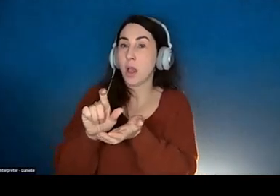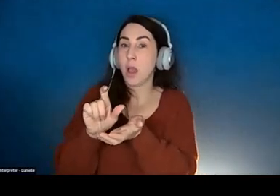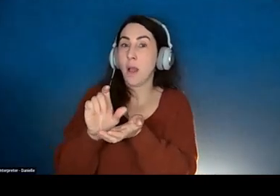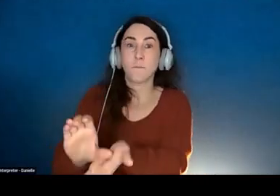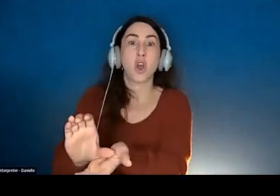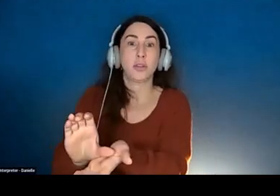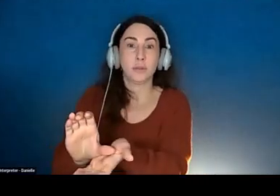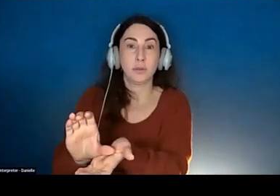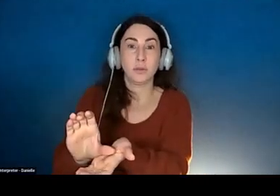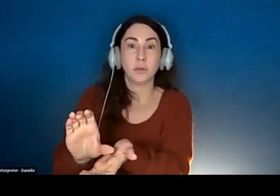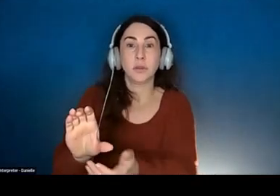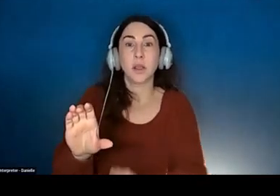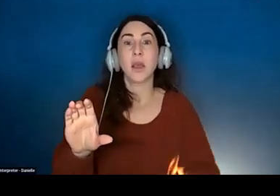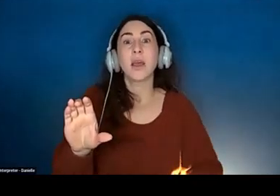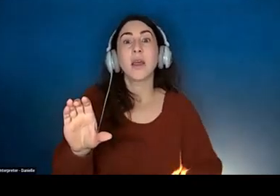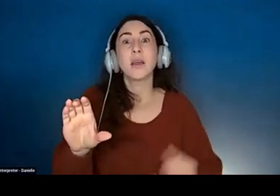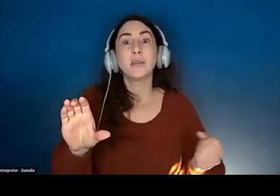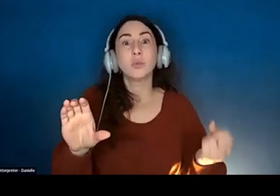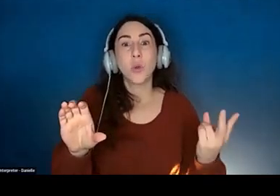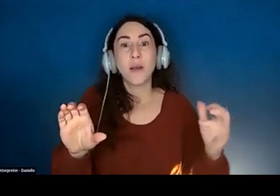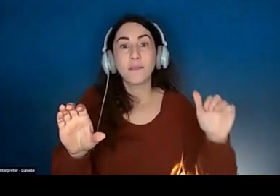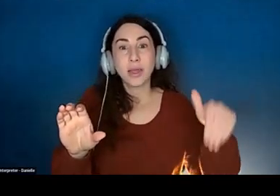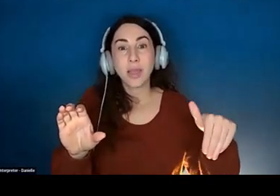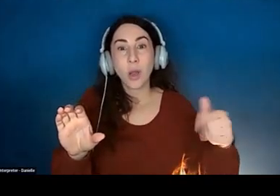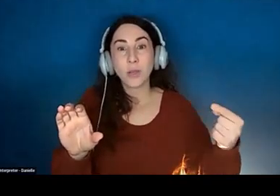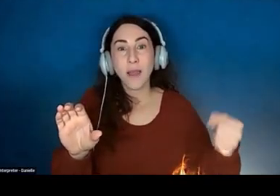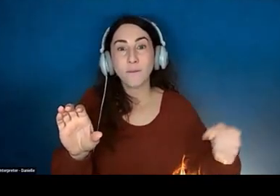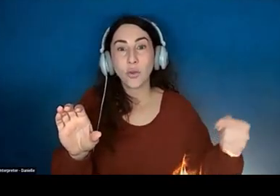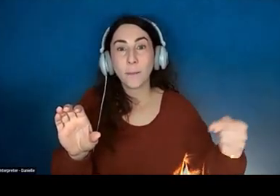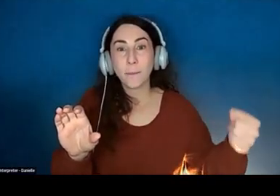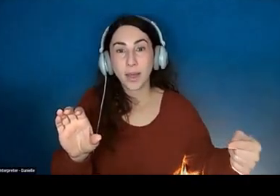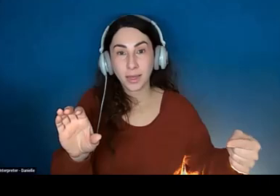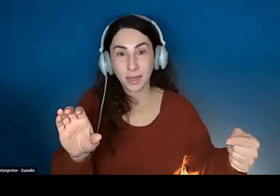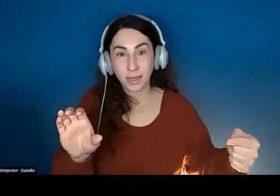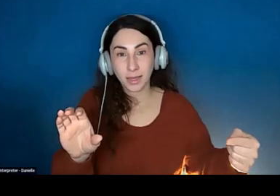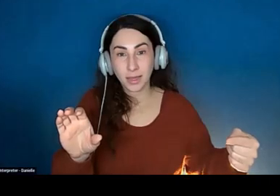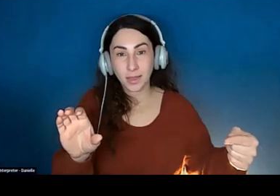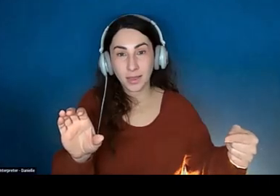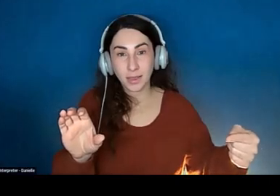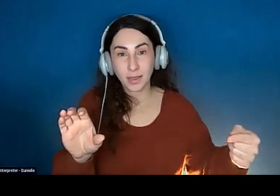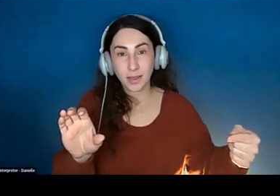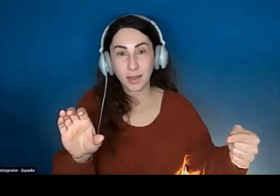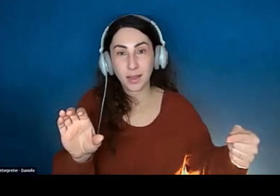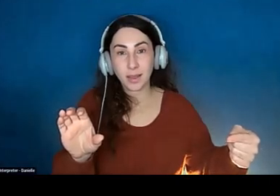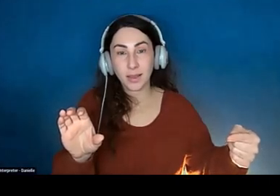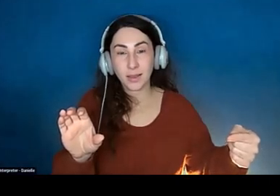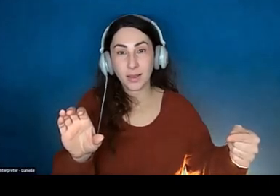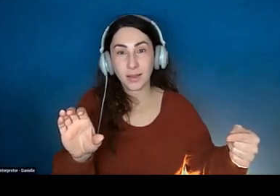overall expenses of service delivery in a much more